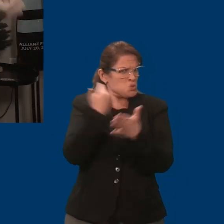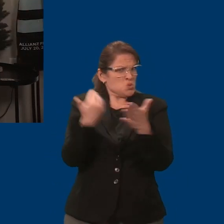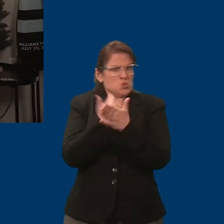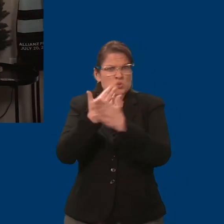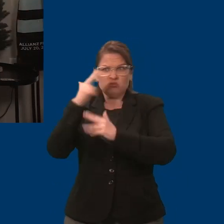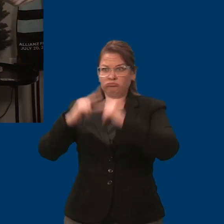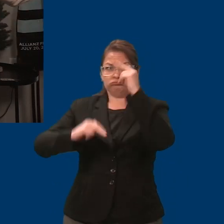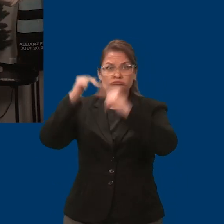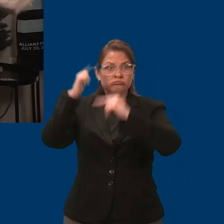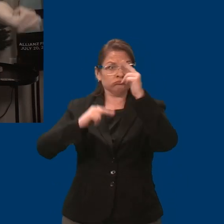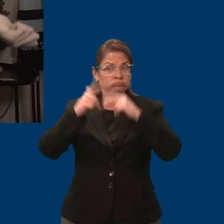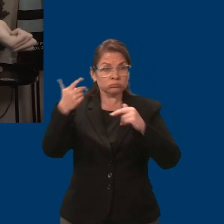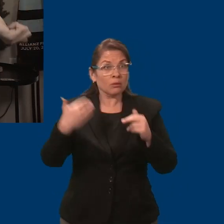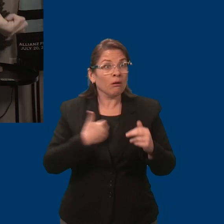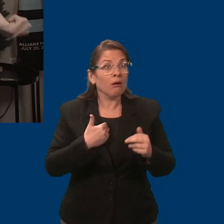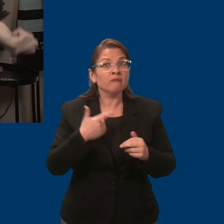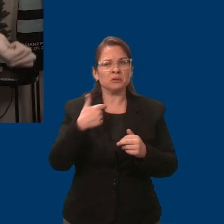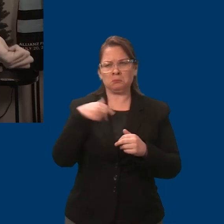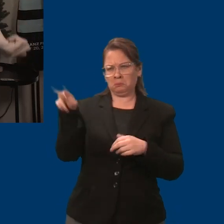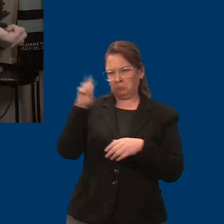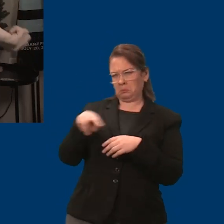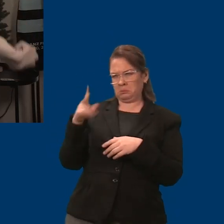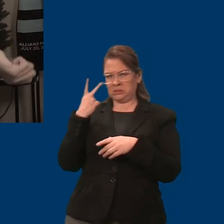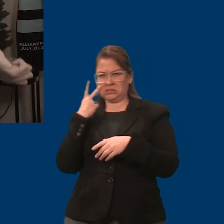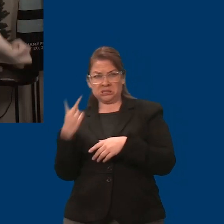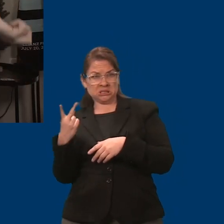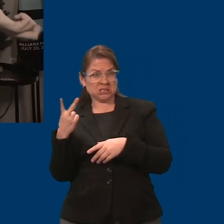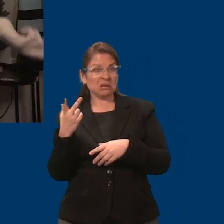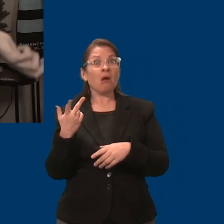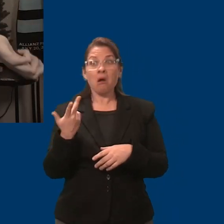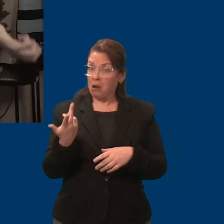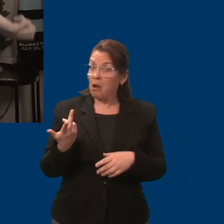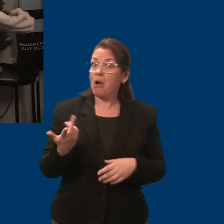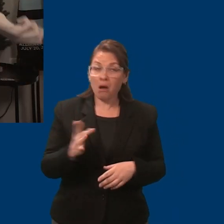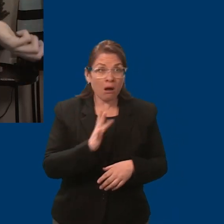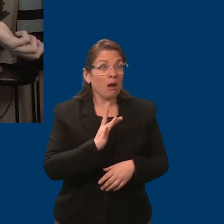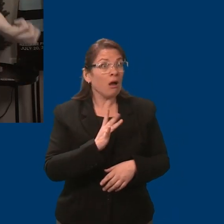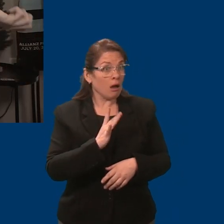apartment for me to look at. The apartment manager was extremely helpful